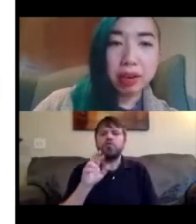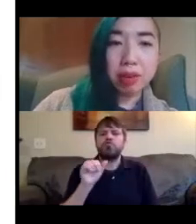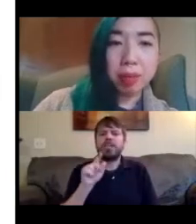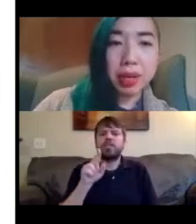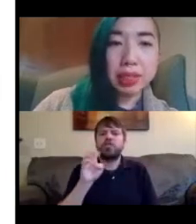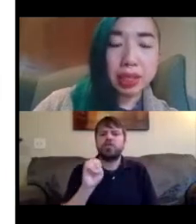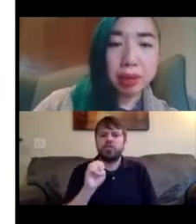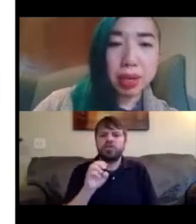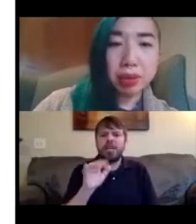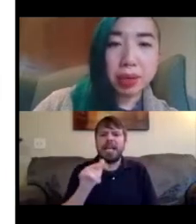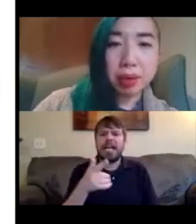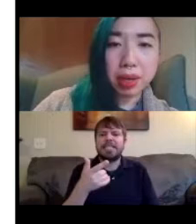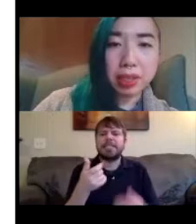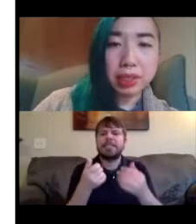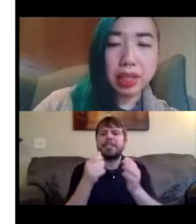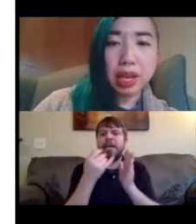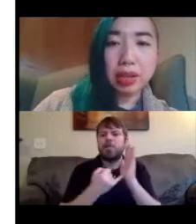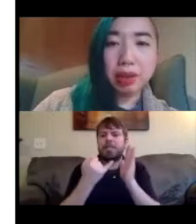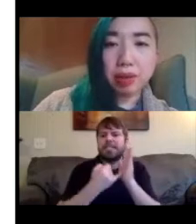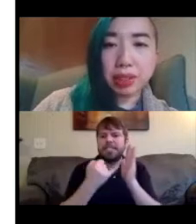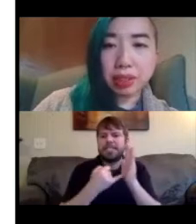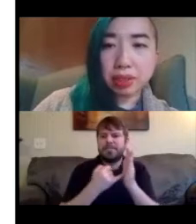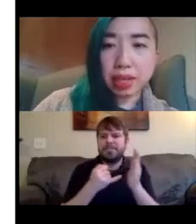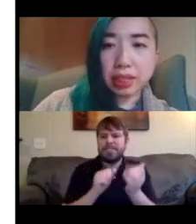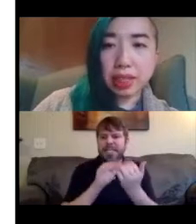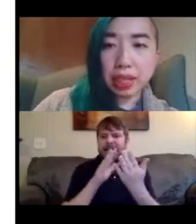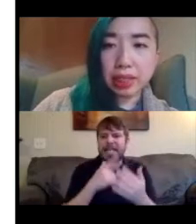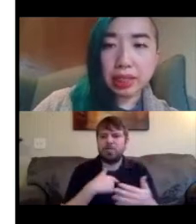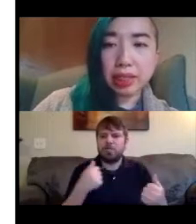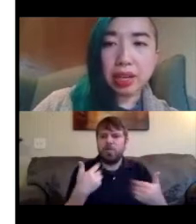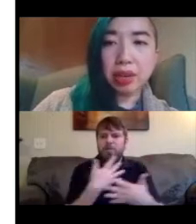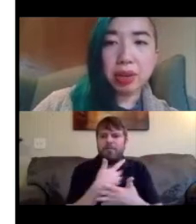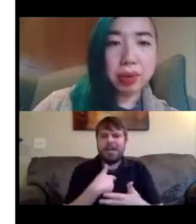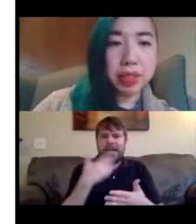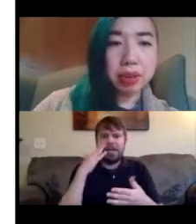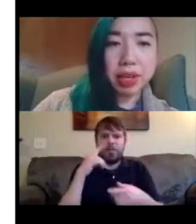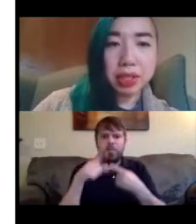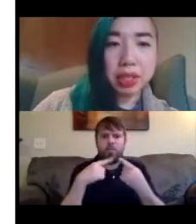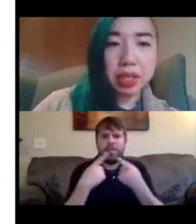remember exactly when or what it was. I know I was in the United States. I know it was an erasure